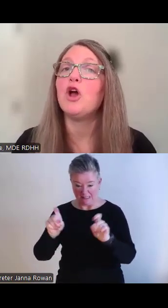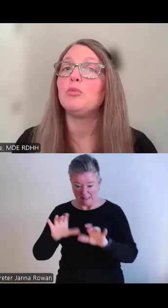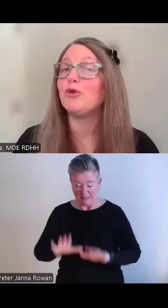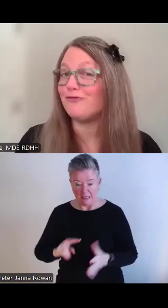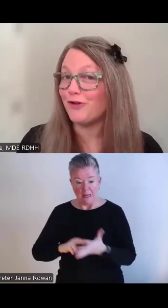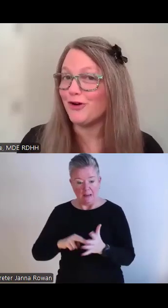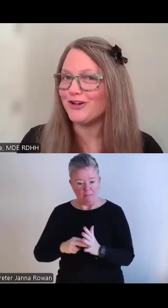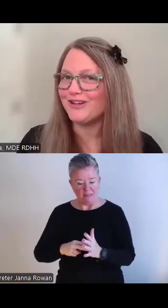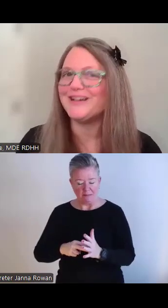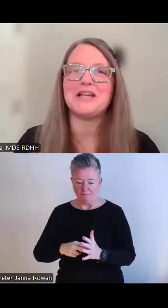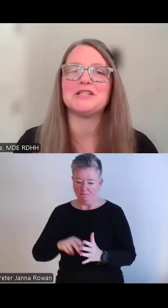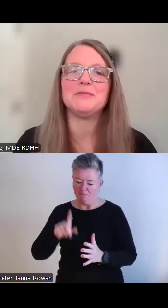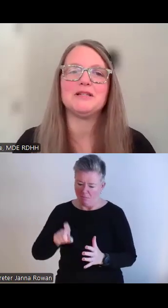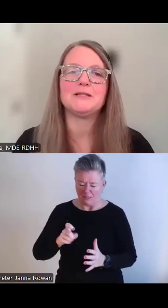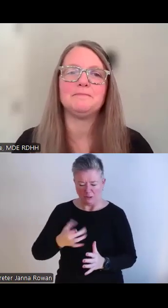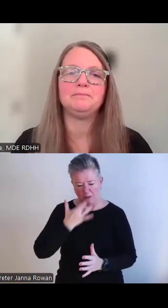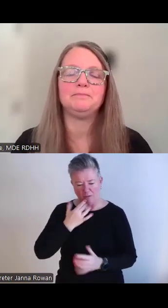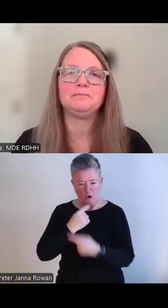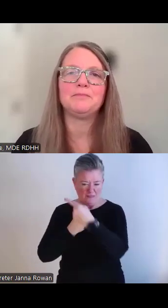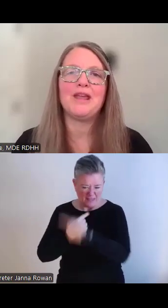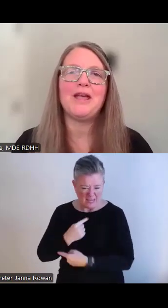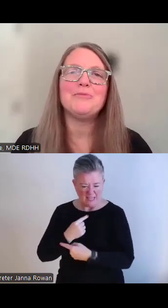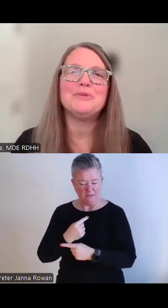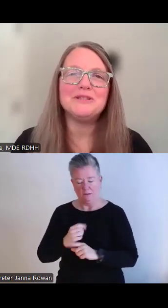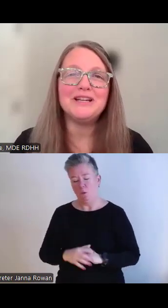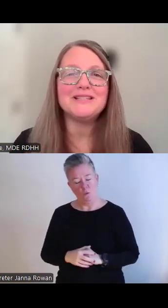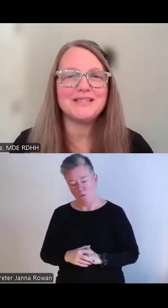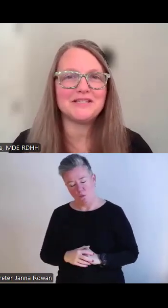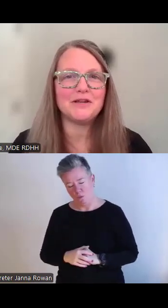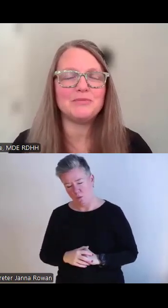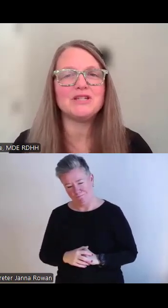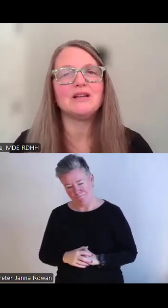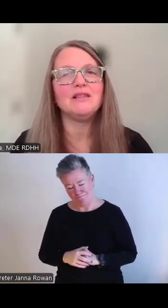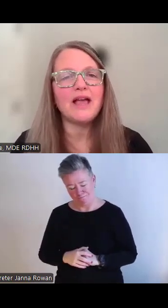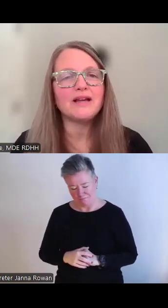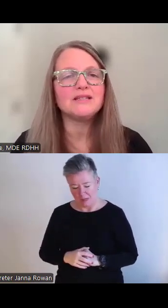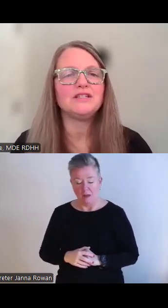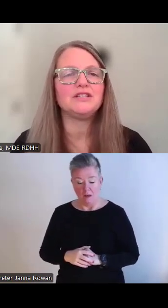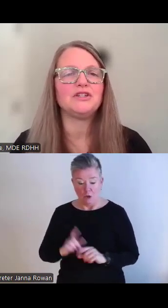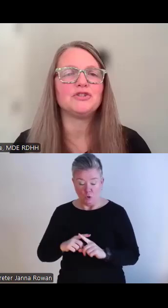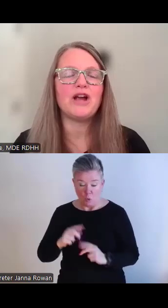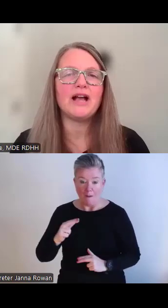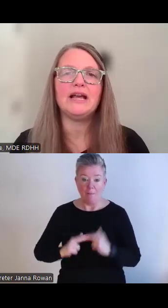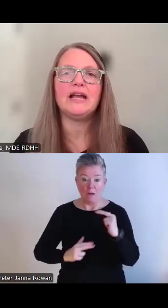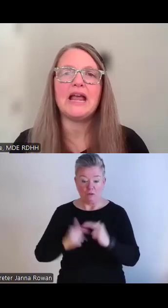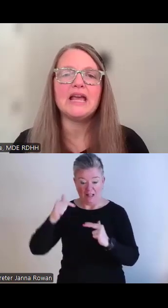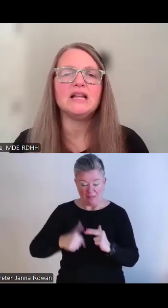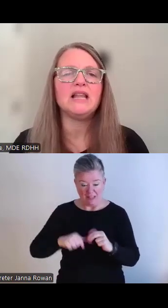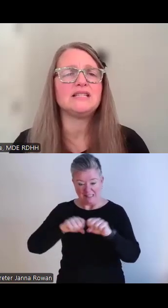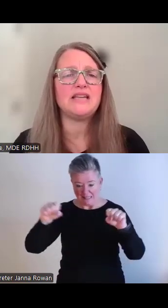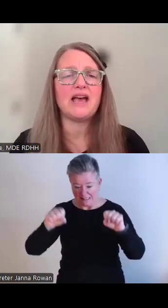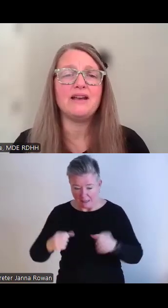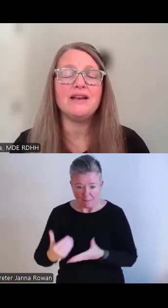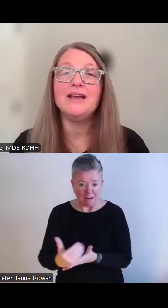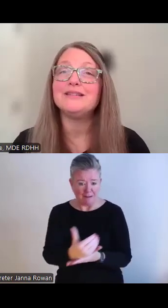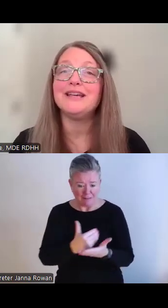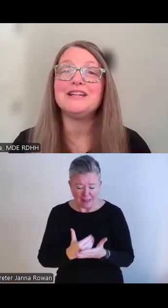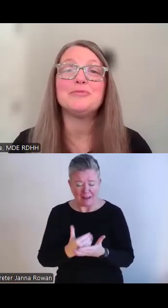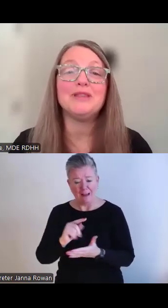of preferred assessments. Building a system to collect, to track, and analyze data takes